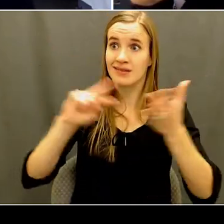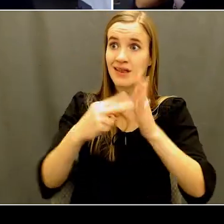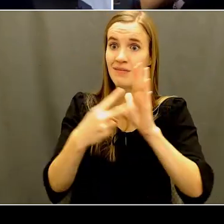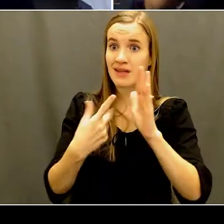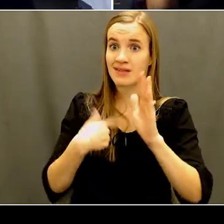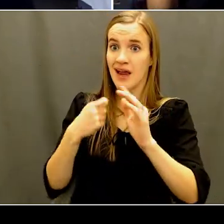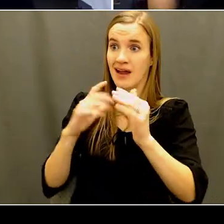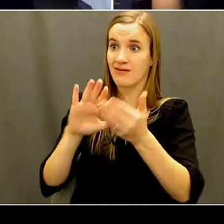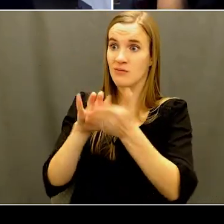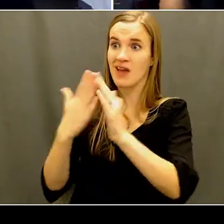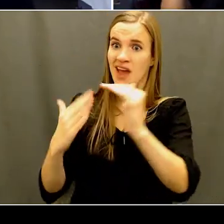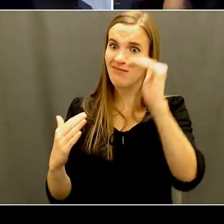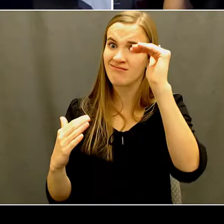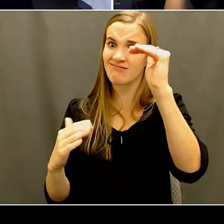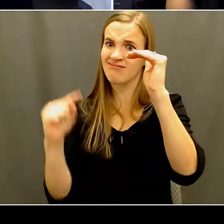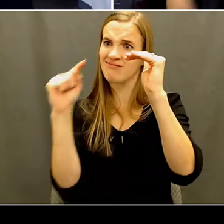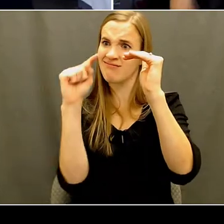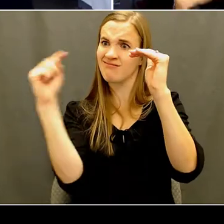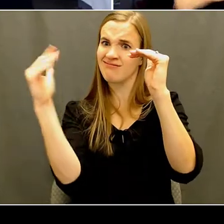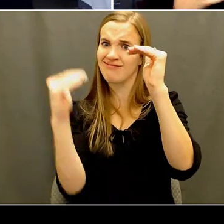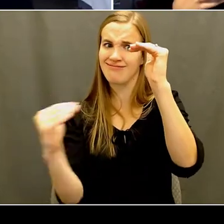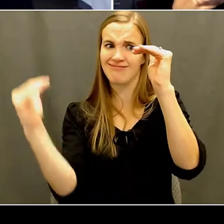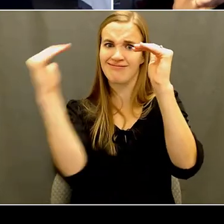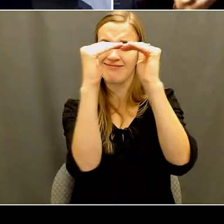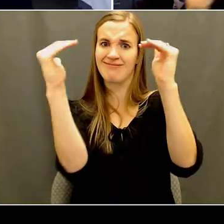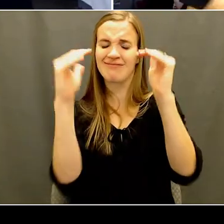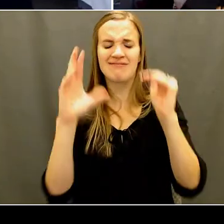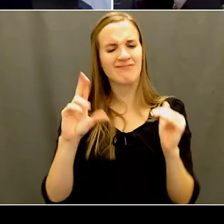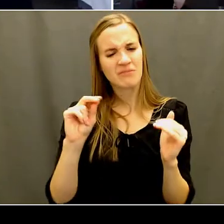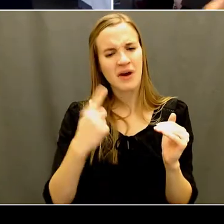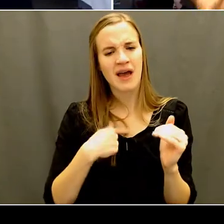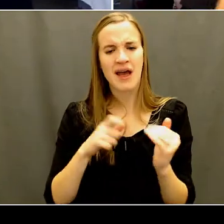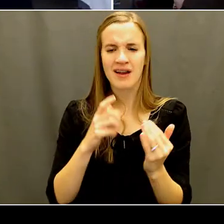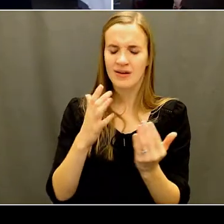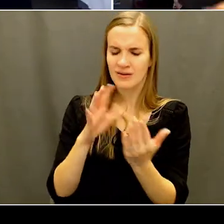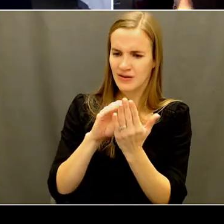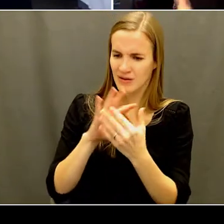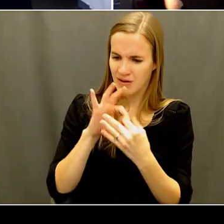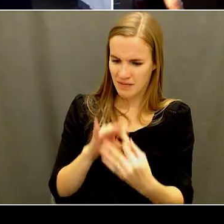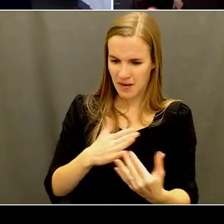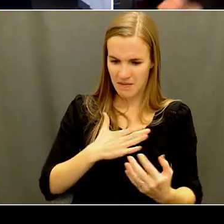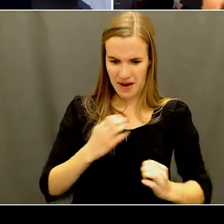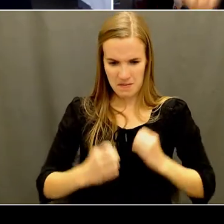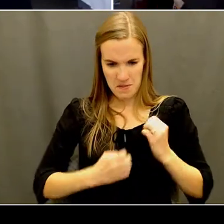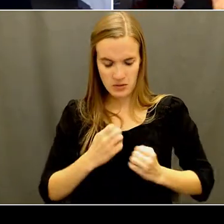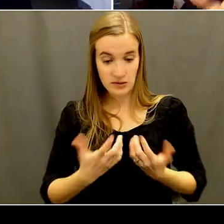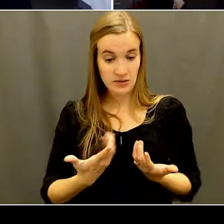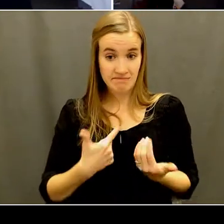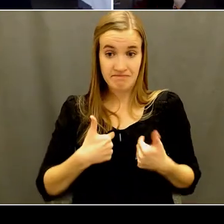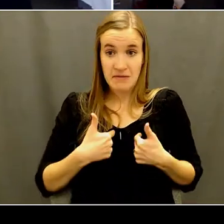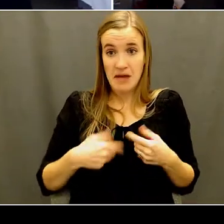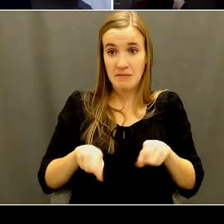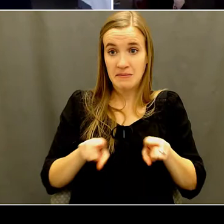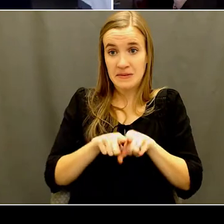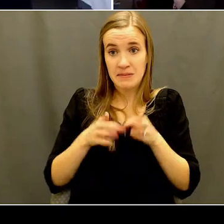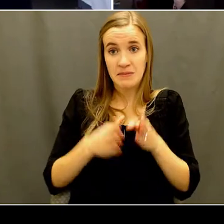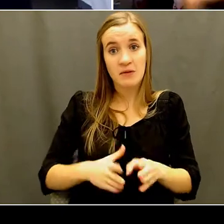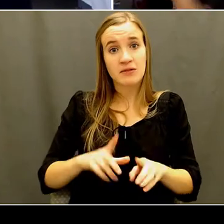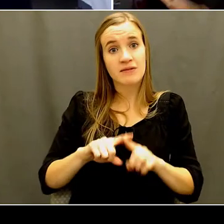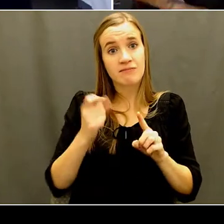mentality, my mental state, my emotions, what drives me, like, I'm still the same person, I'm just navigating life differently. And I would always call it